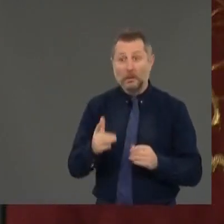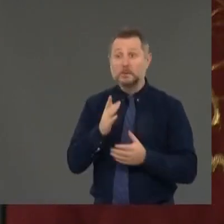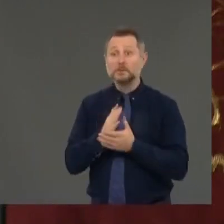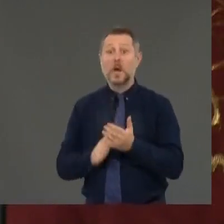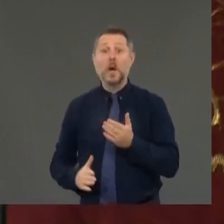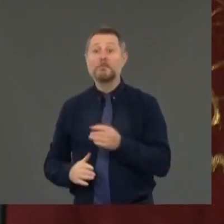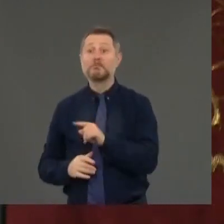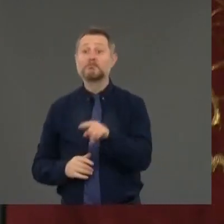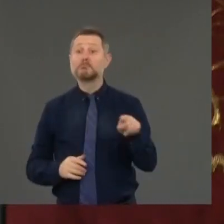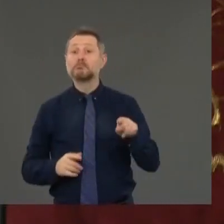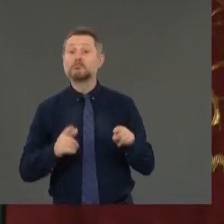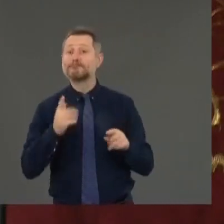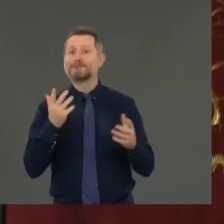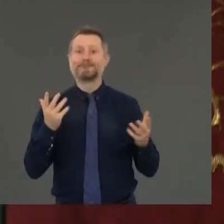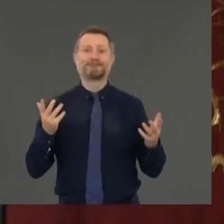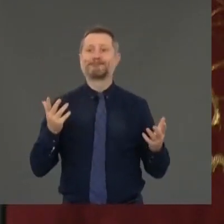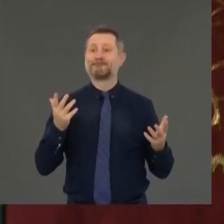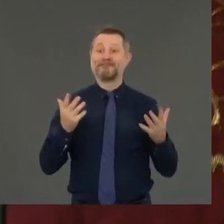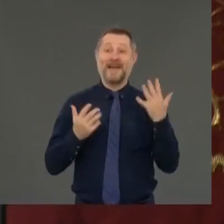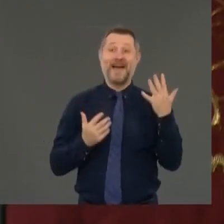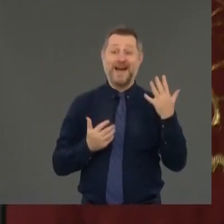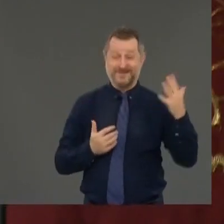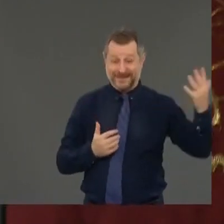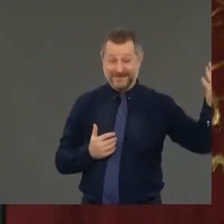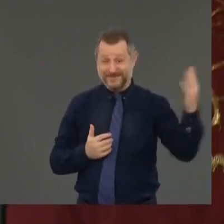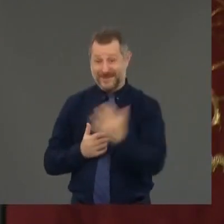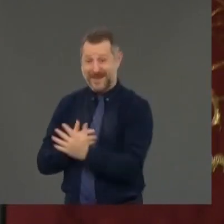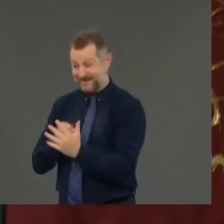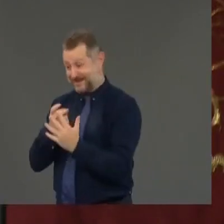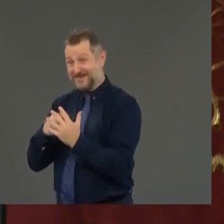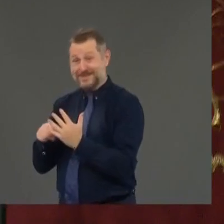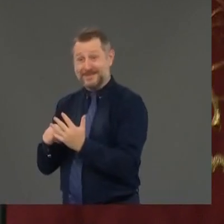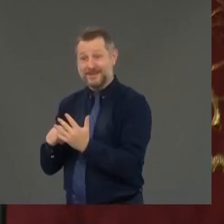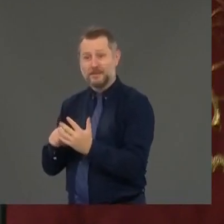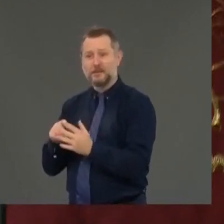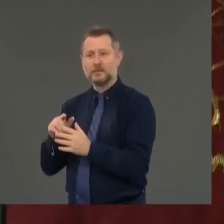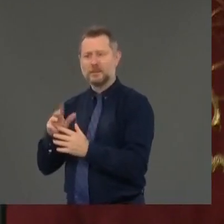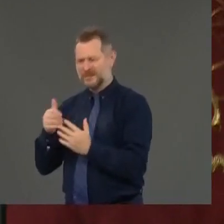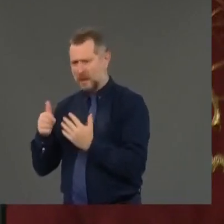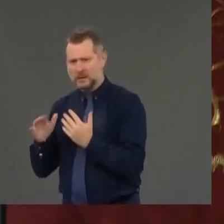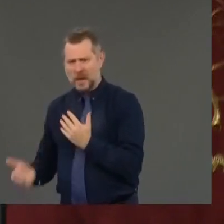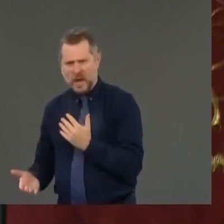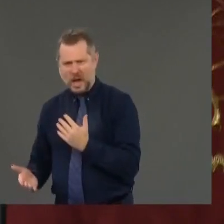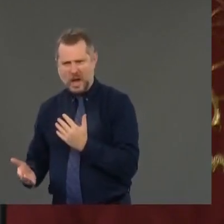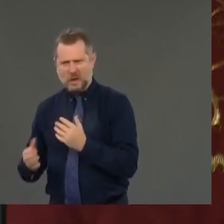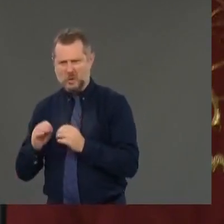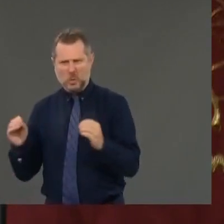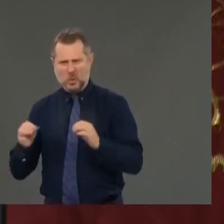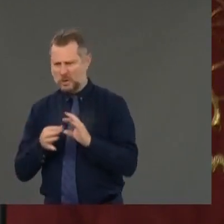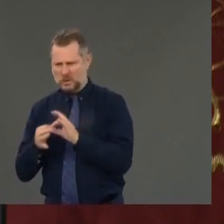AND SOME HOSPITALS ARE FIVE READMISSIONS AND TEN DEATHS.